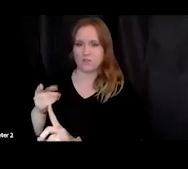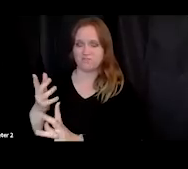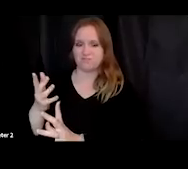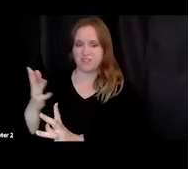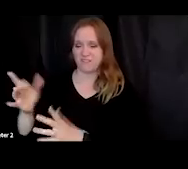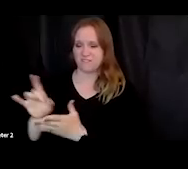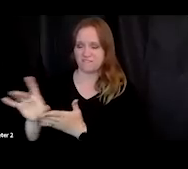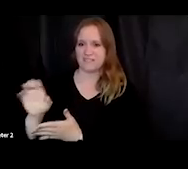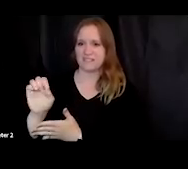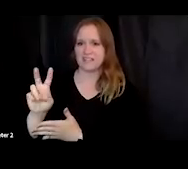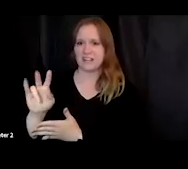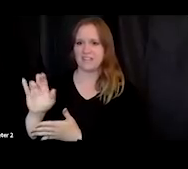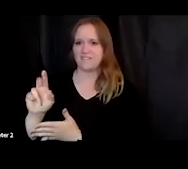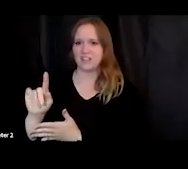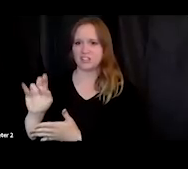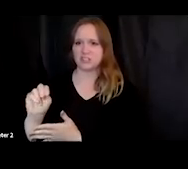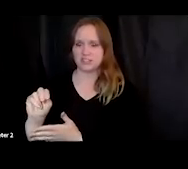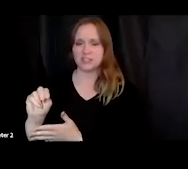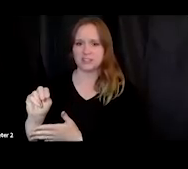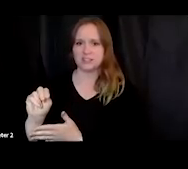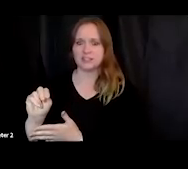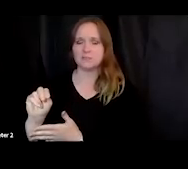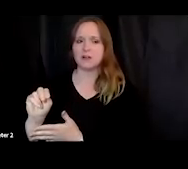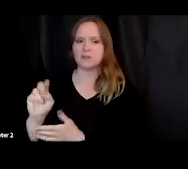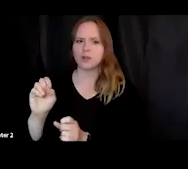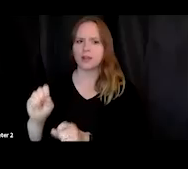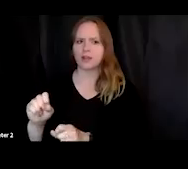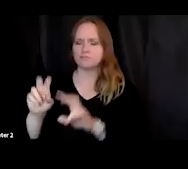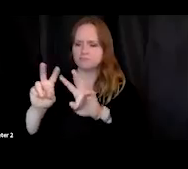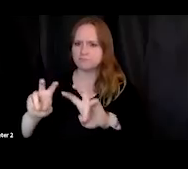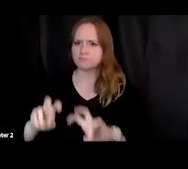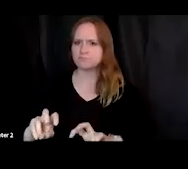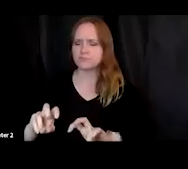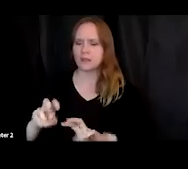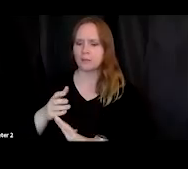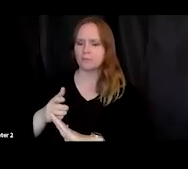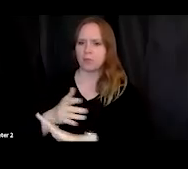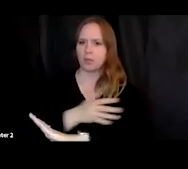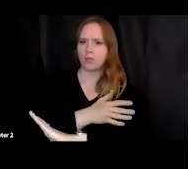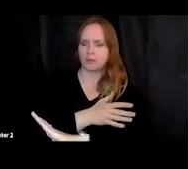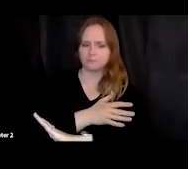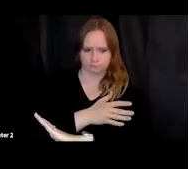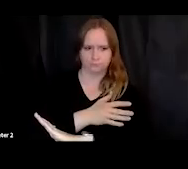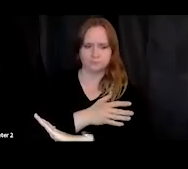what we can start looking at is the earlier signs, which is more so around level two, slight congestion